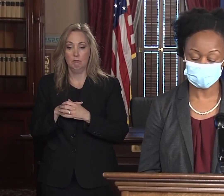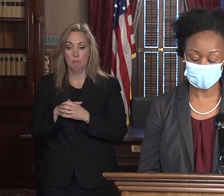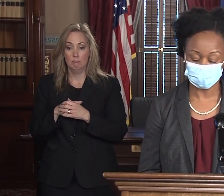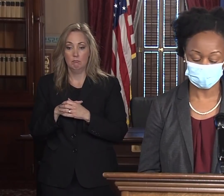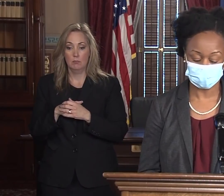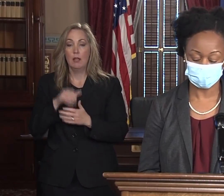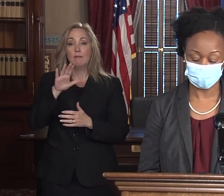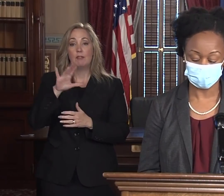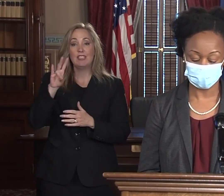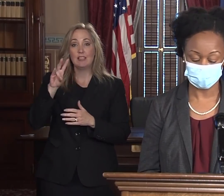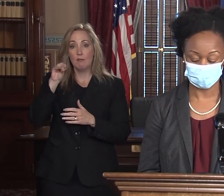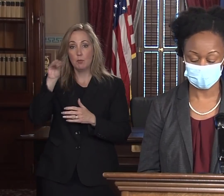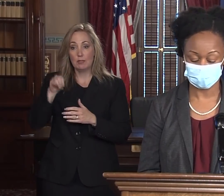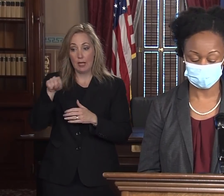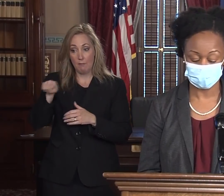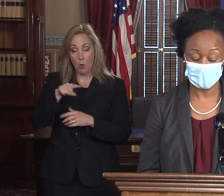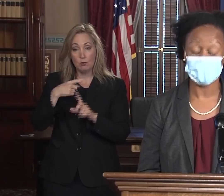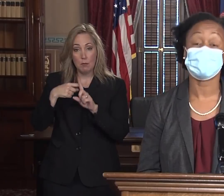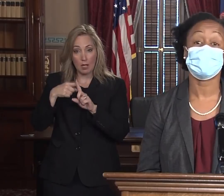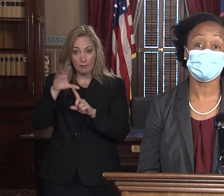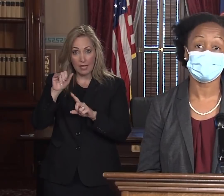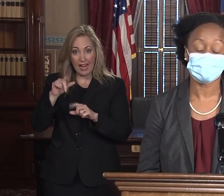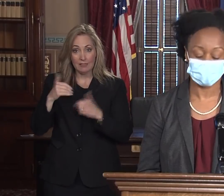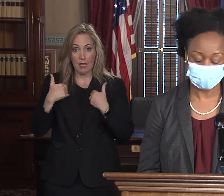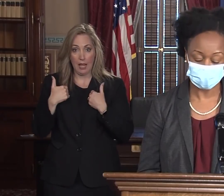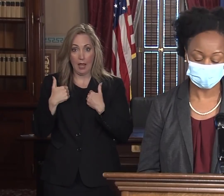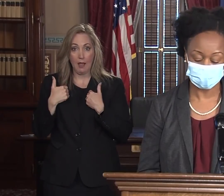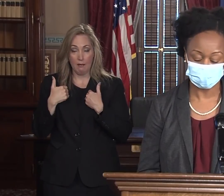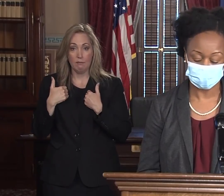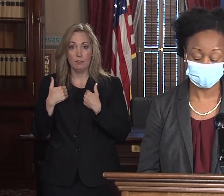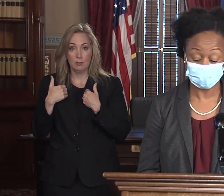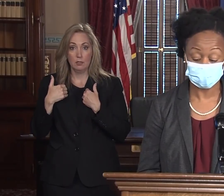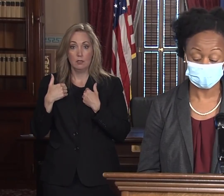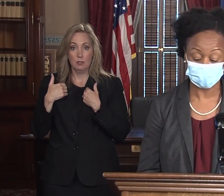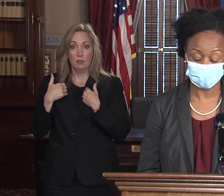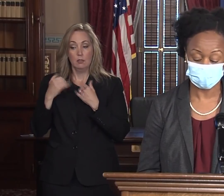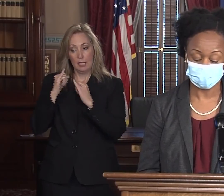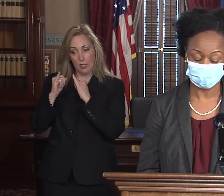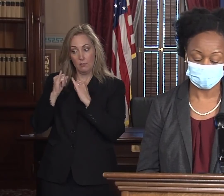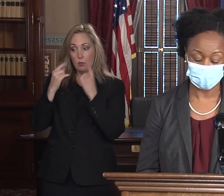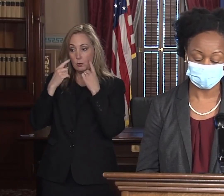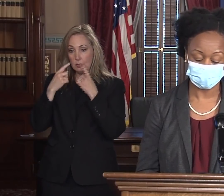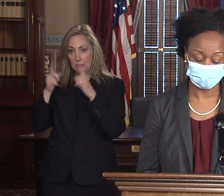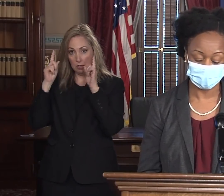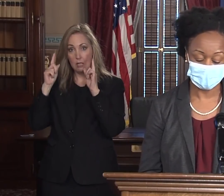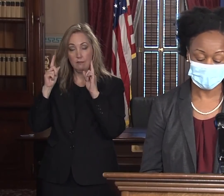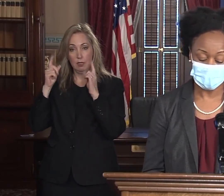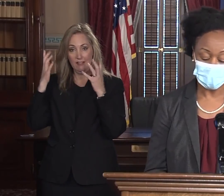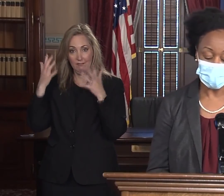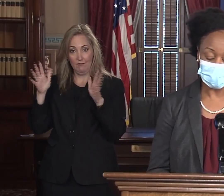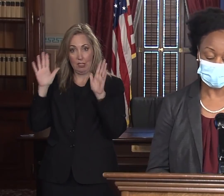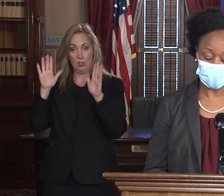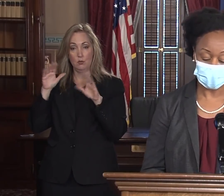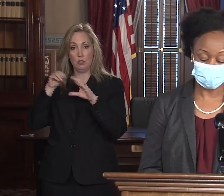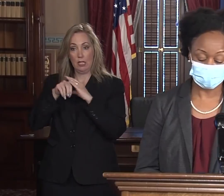CASES REPORTED IN MICHIGAN. BETWEEN STATE AND LOCAL CASE INVESTIGATORS, 57% OF THOSE